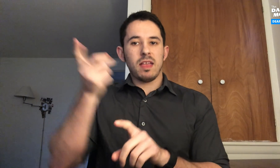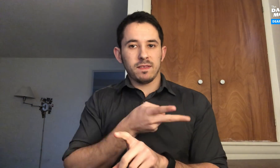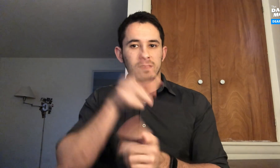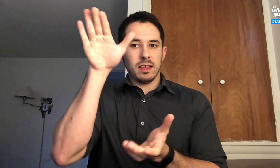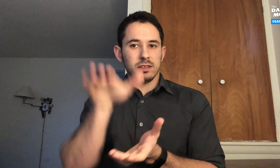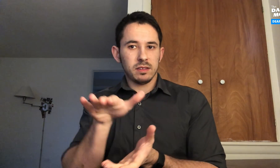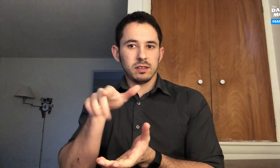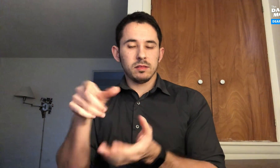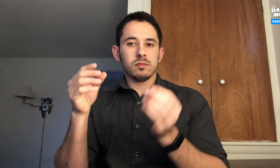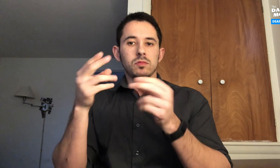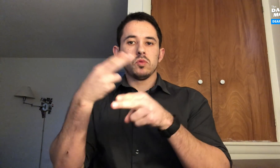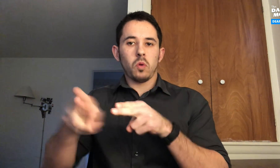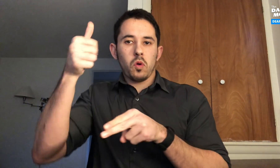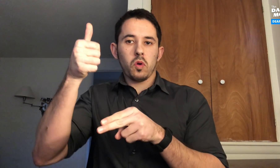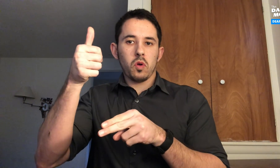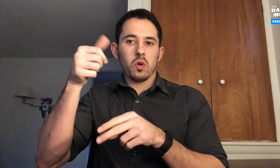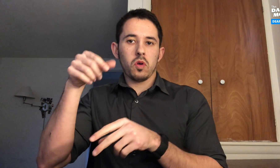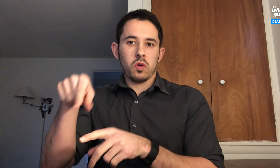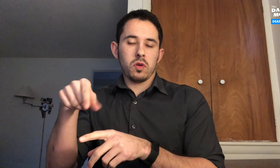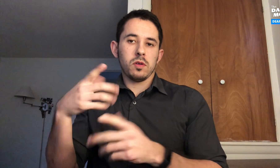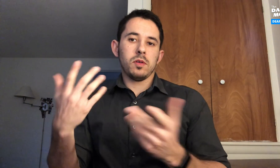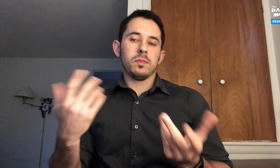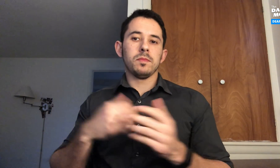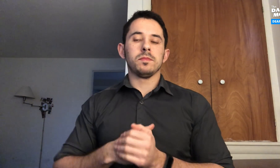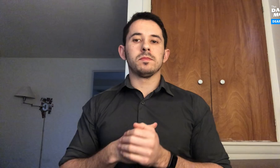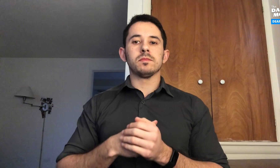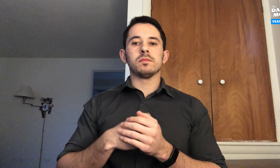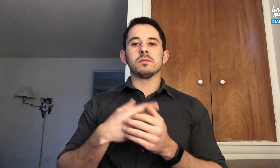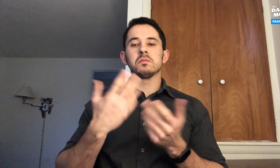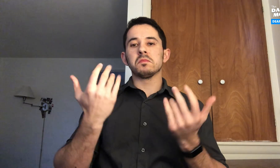the life span of the virus is shortened by half.